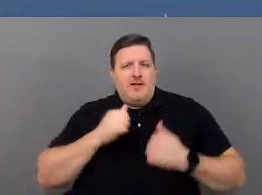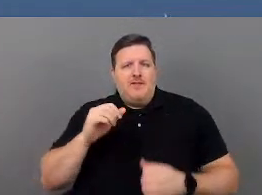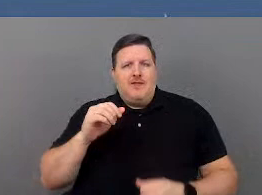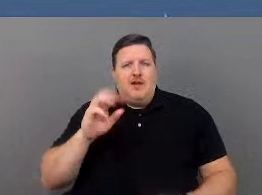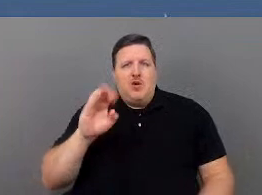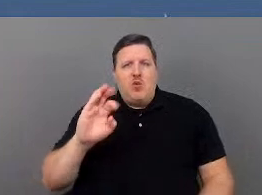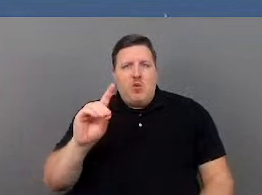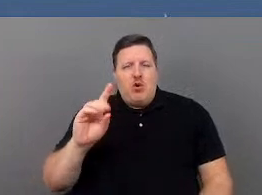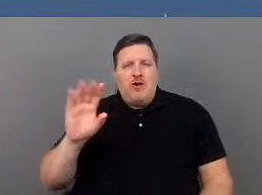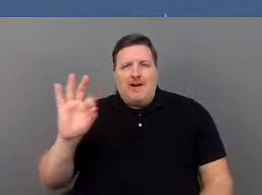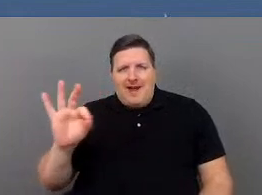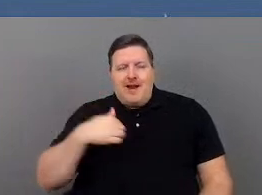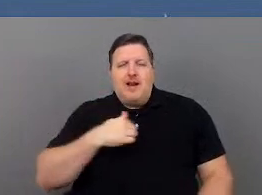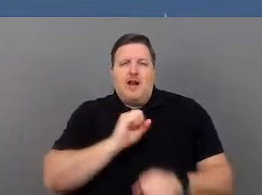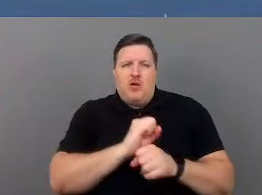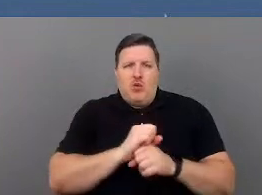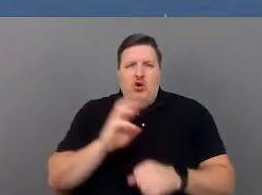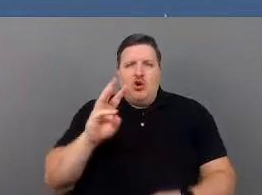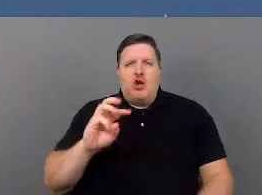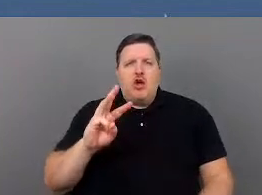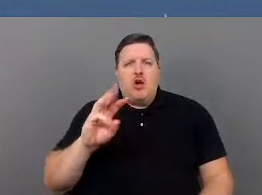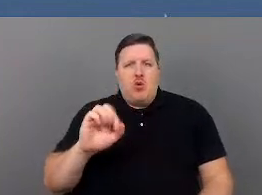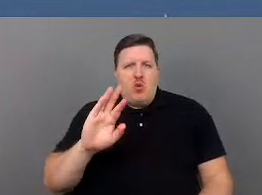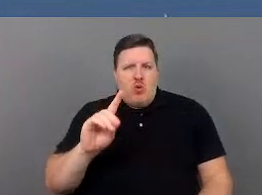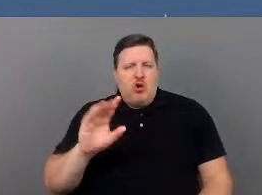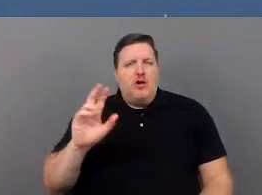MAYOR'S PROPOSED $27 MILLION FUNDING INCREASE TO THE MPD.